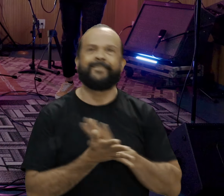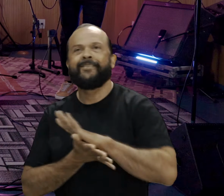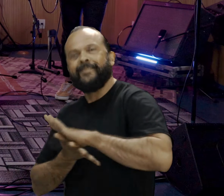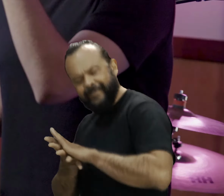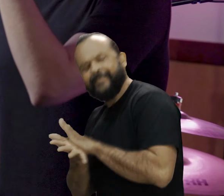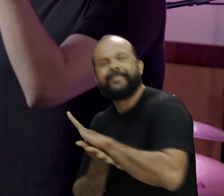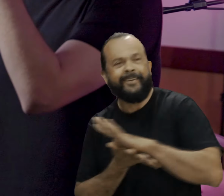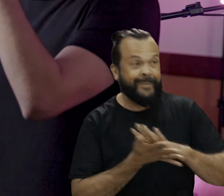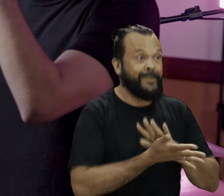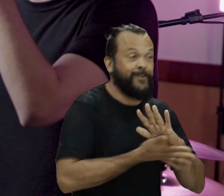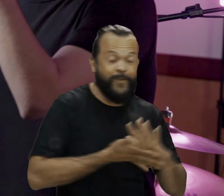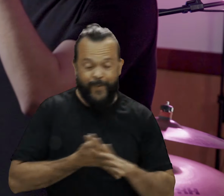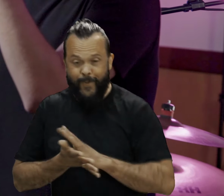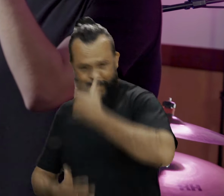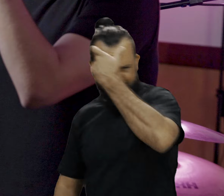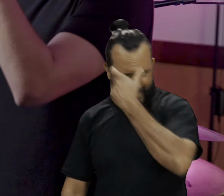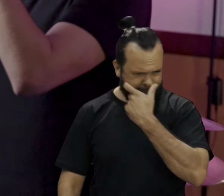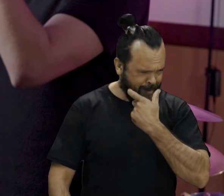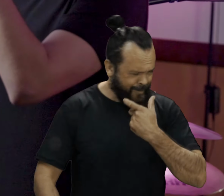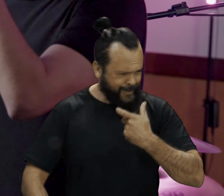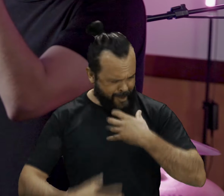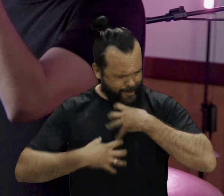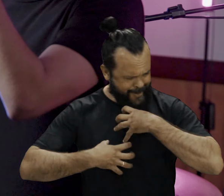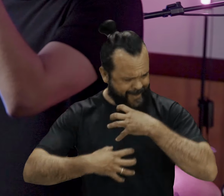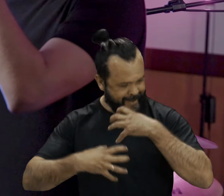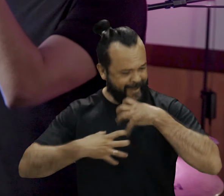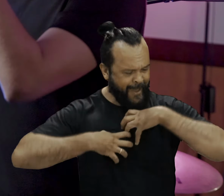I feel much greater